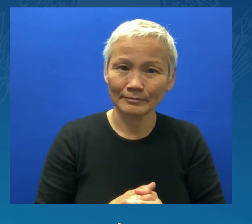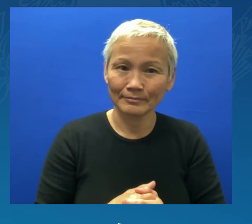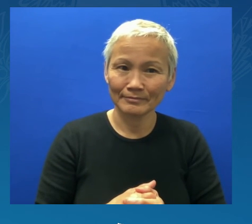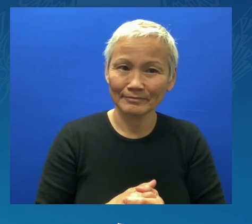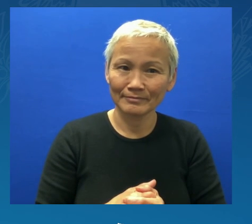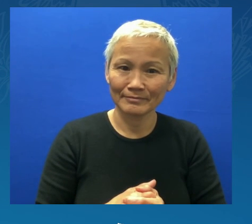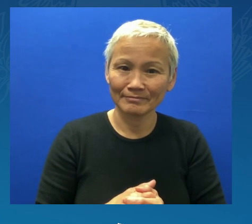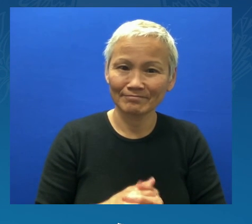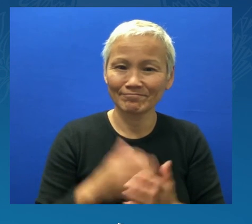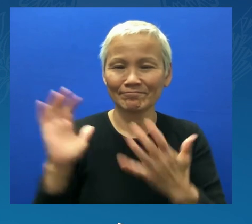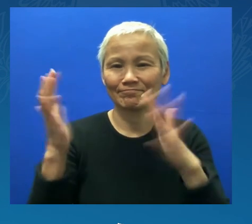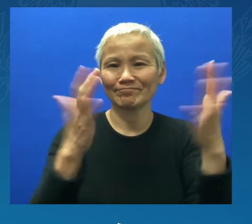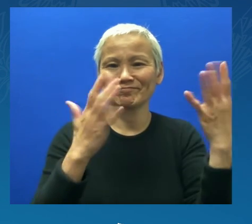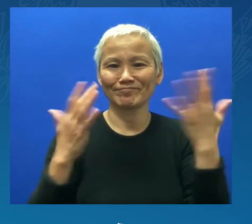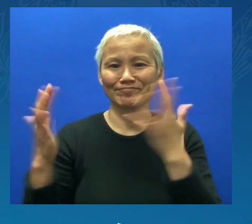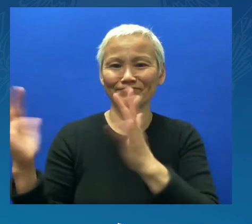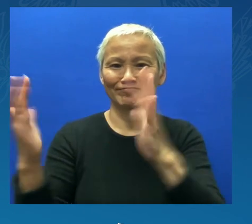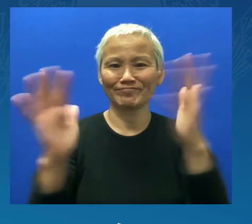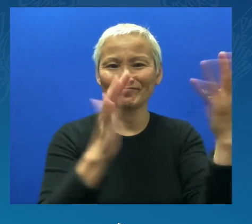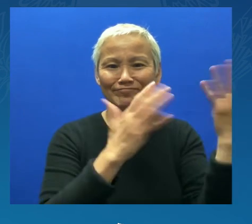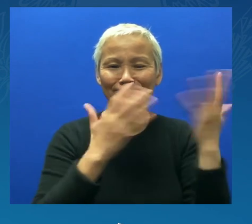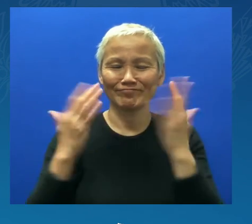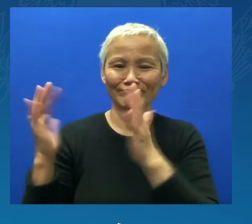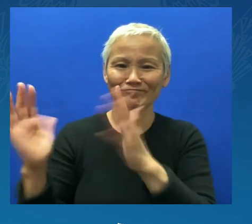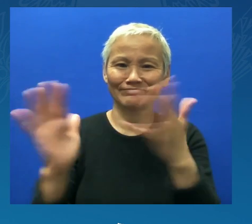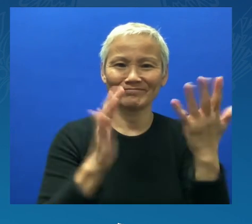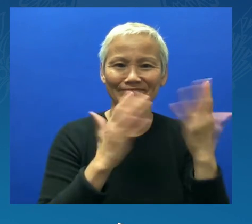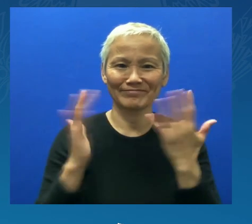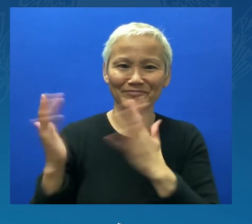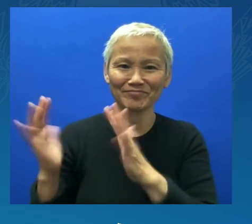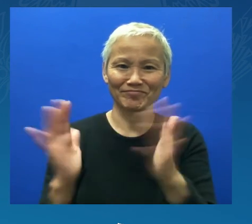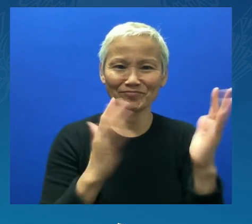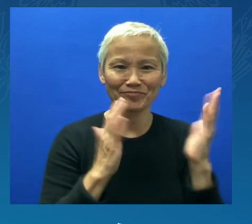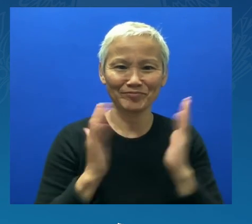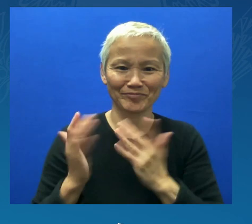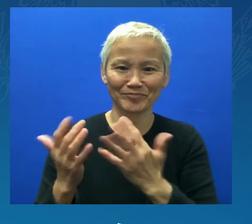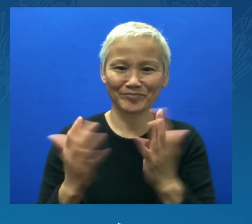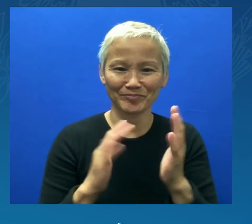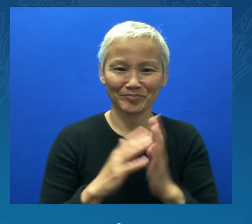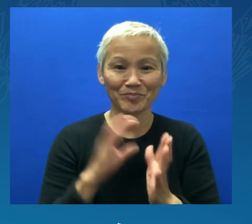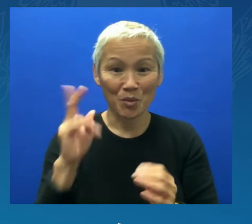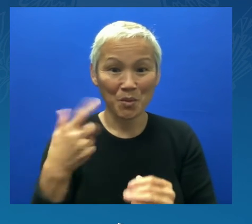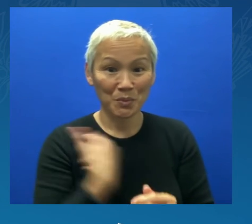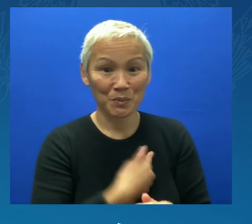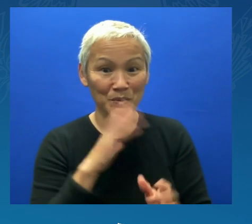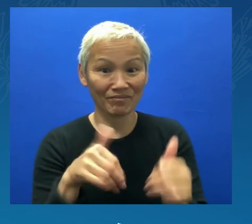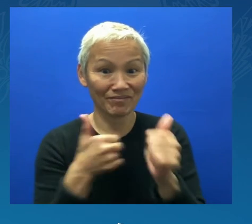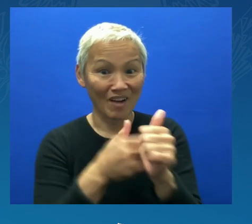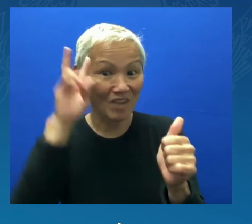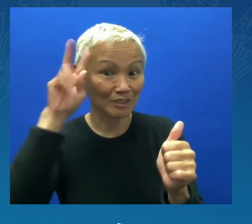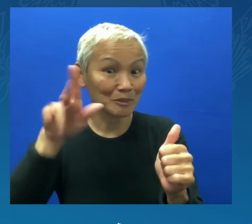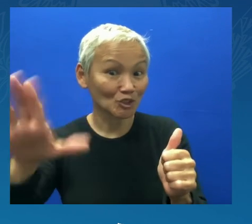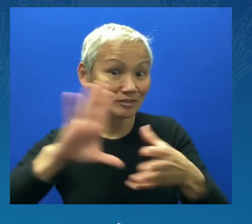That's right. Gov. Lujan Grisham: All right, are we going to do what the Vice President says? Audience: Yes! >> Gov. Lujan Grisham: Awesome.